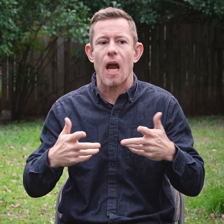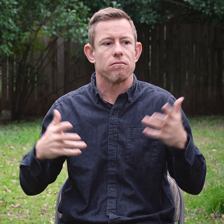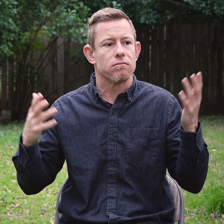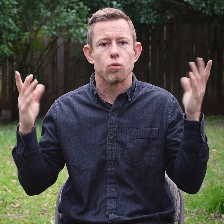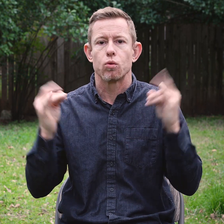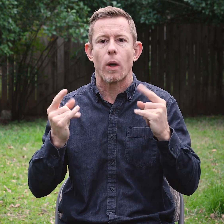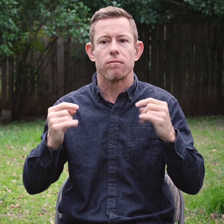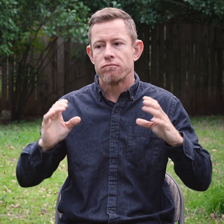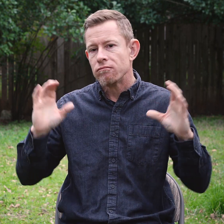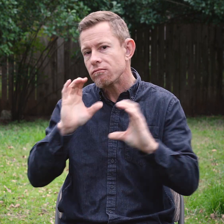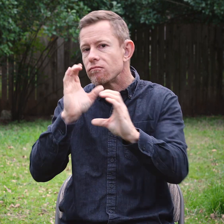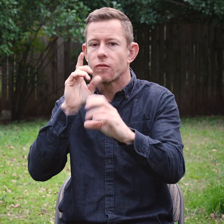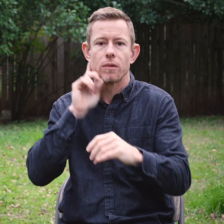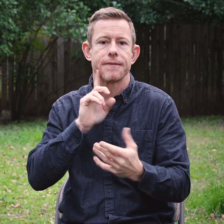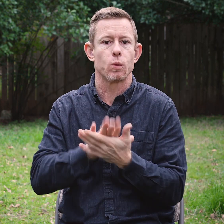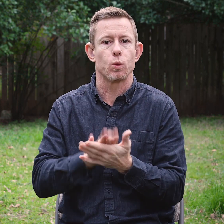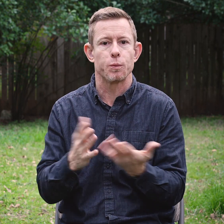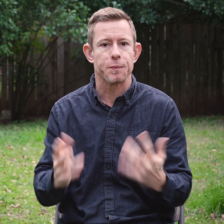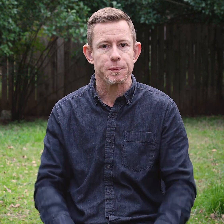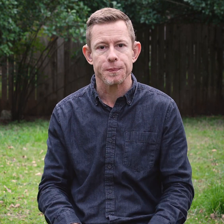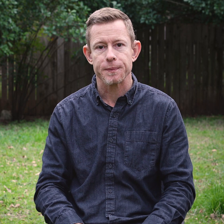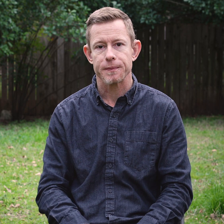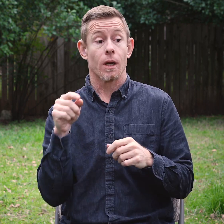She said, “Let’s do it,” and began looking for school options.